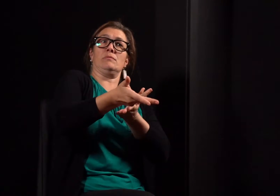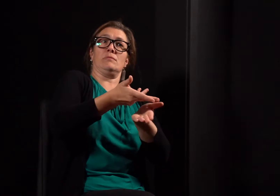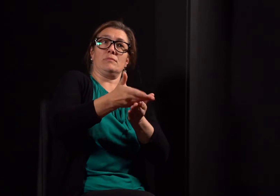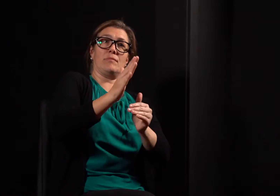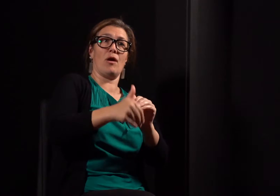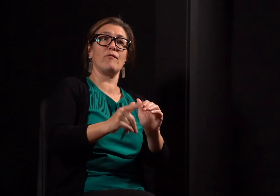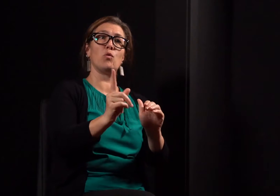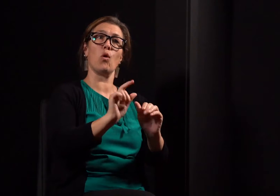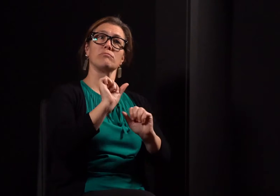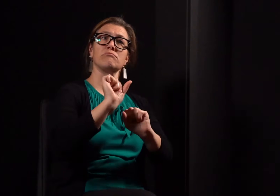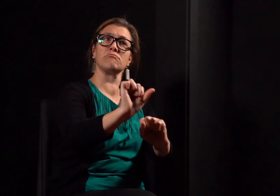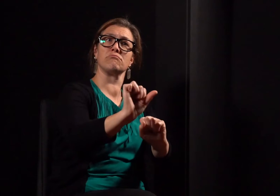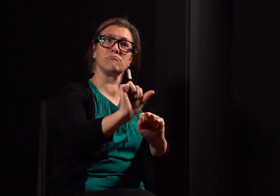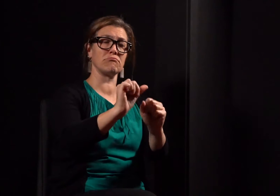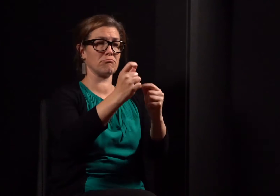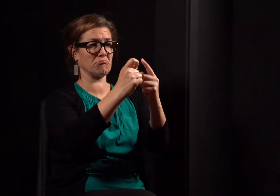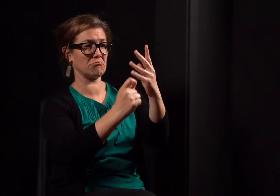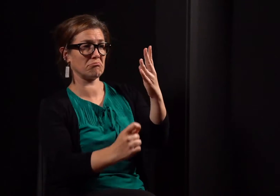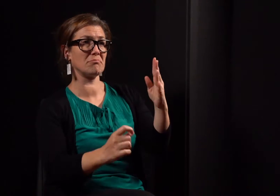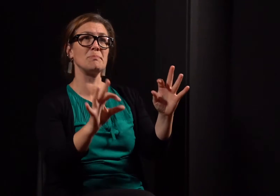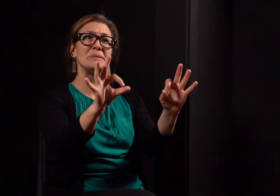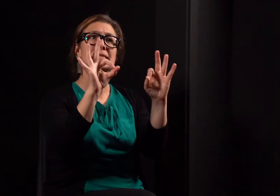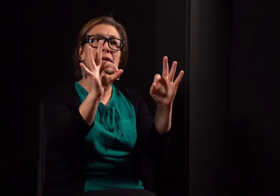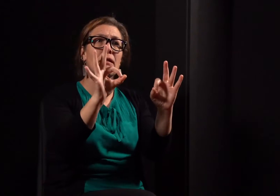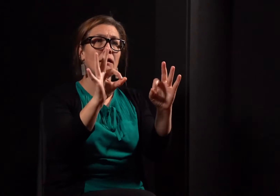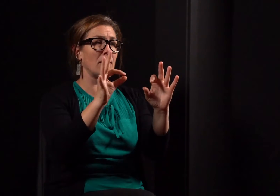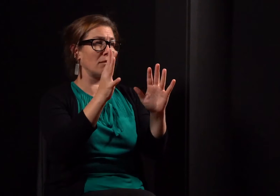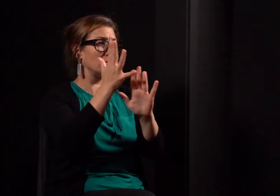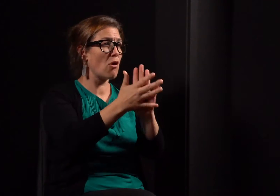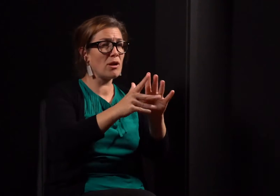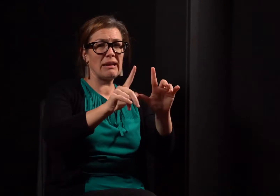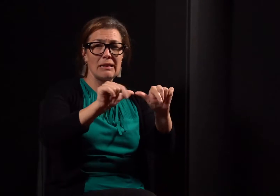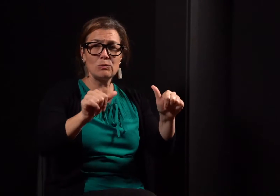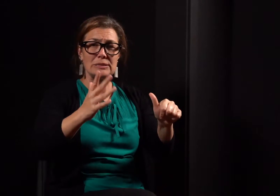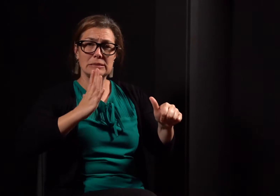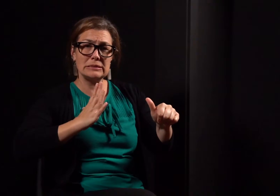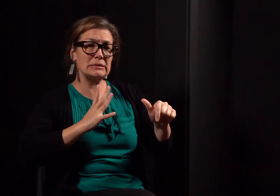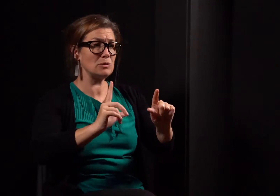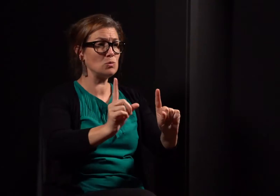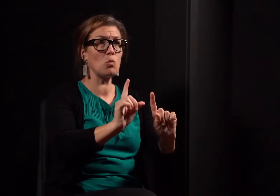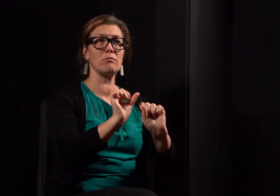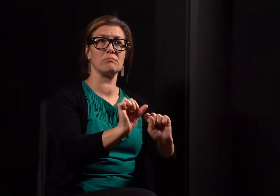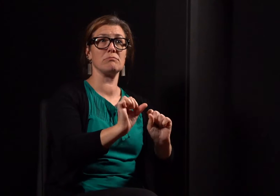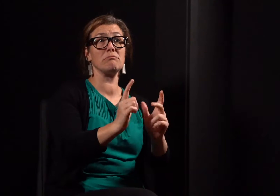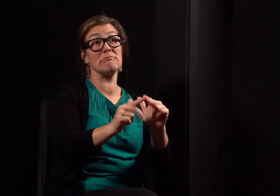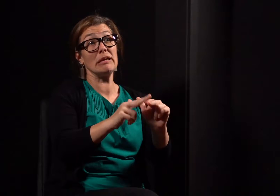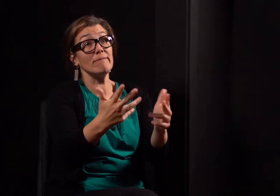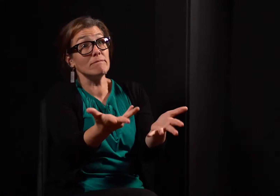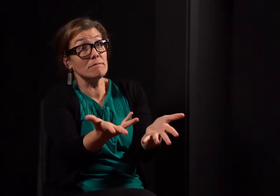you could have a discussion with the interpreter, let them know what your preferences are, whether there's particular signs or terminology